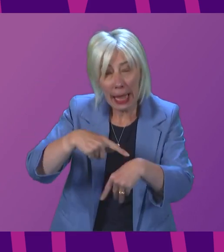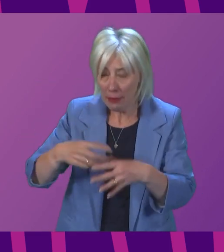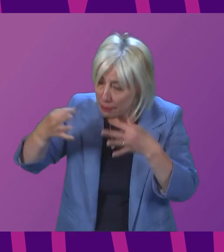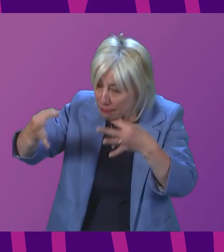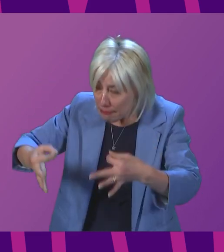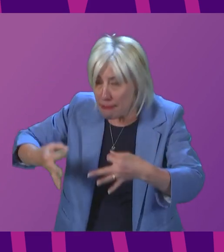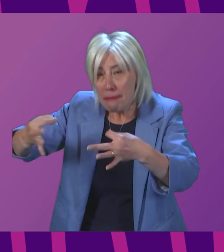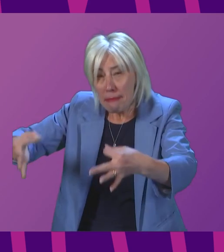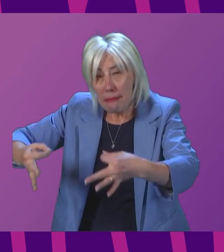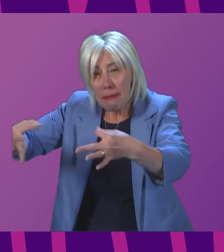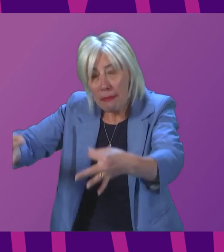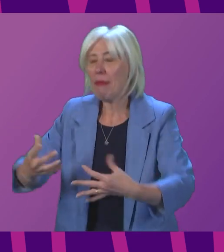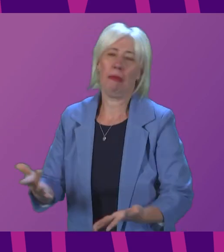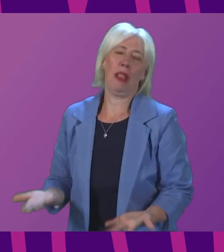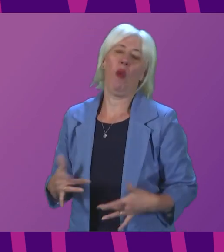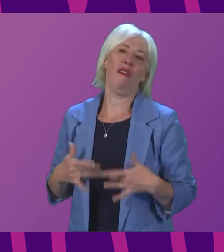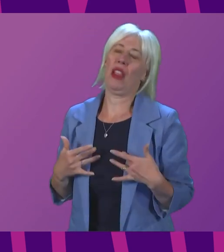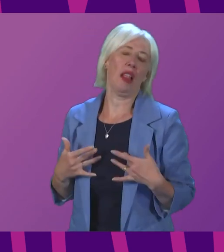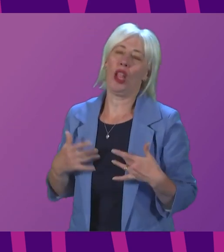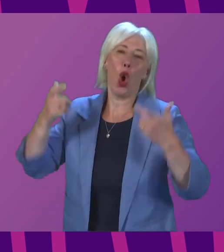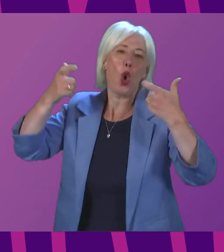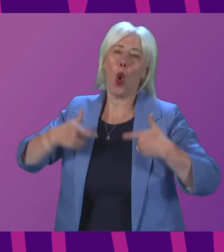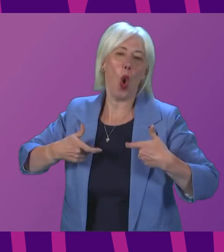She told us that now “it feels like court sanctioned abuse”.